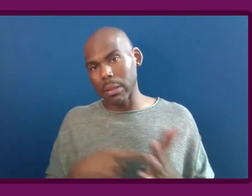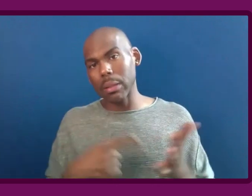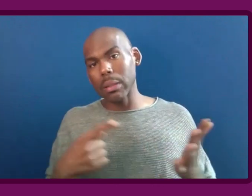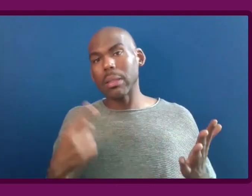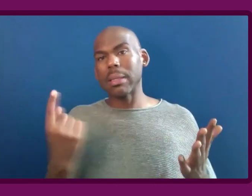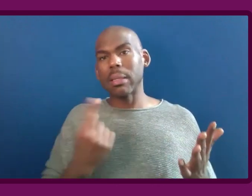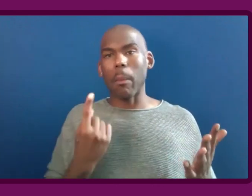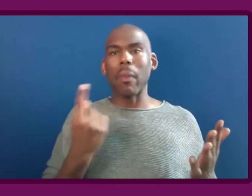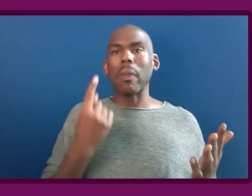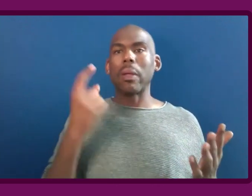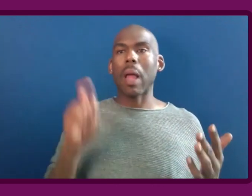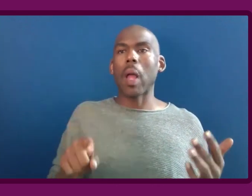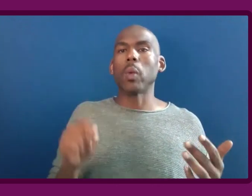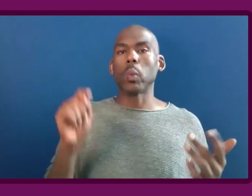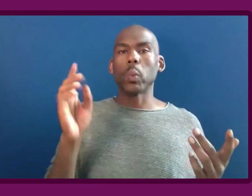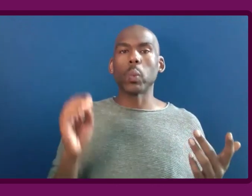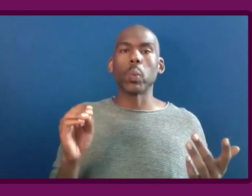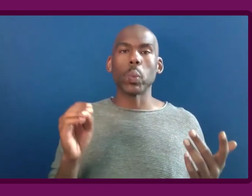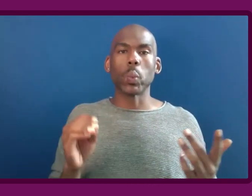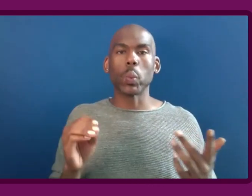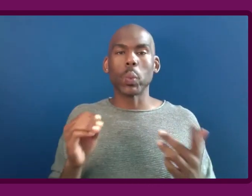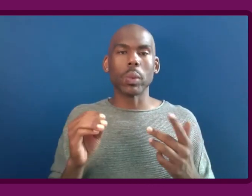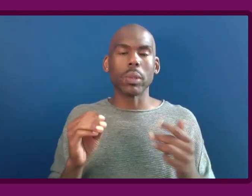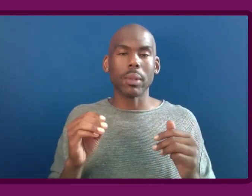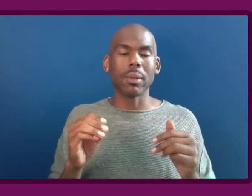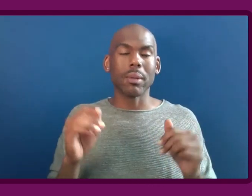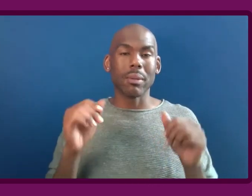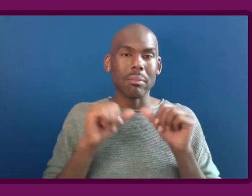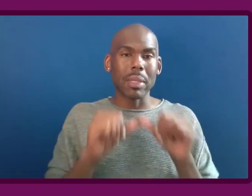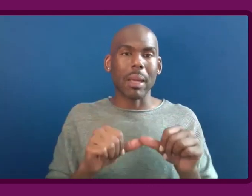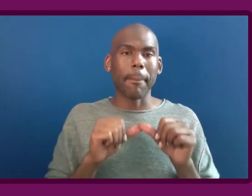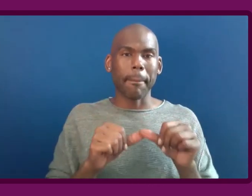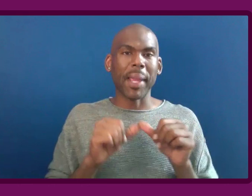Also, "We're not alone." We're all in this together, as women, and as women with